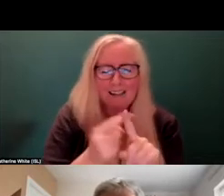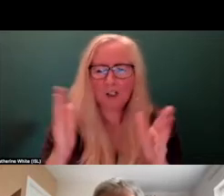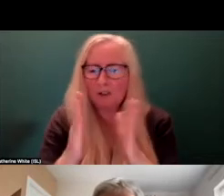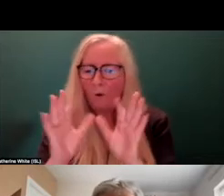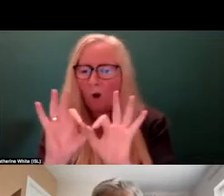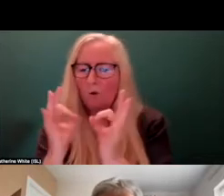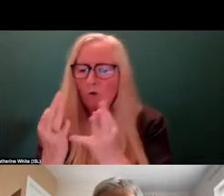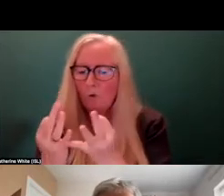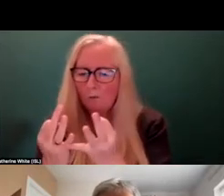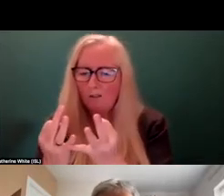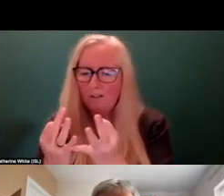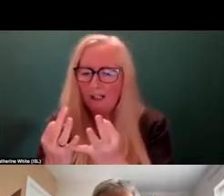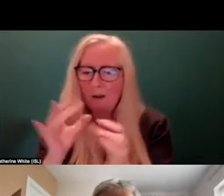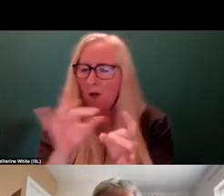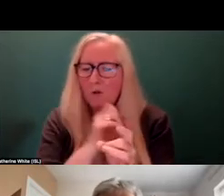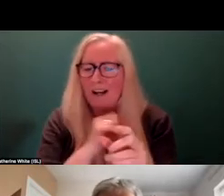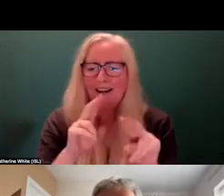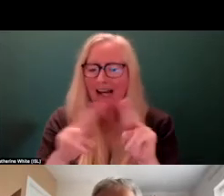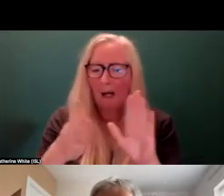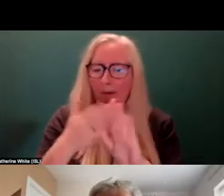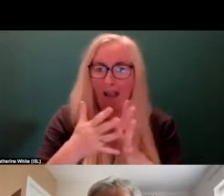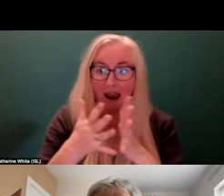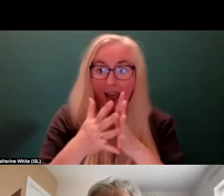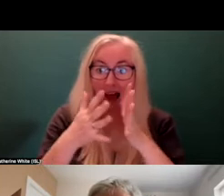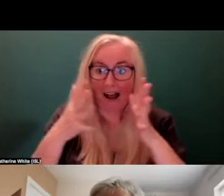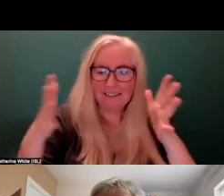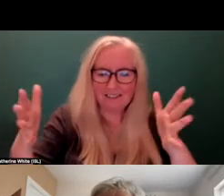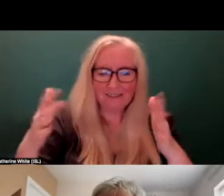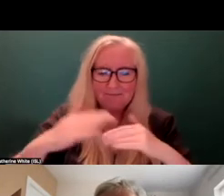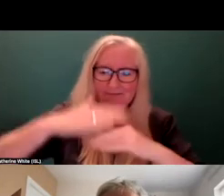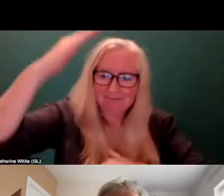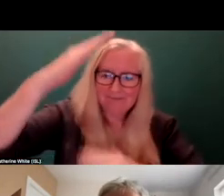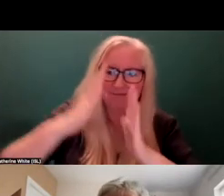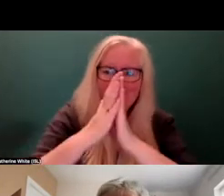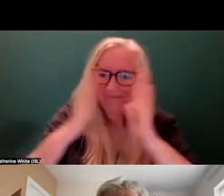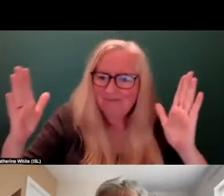and small grouping, and that we're not building lots of very, very large units